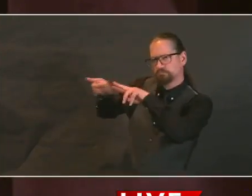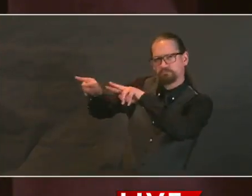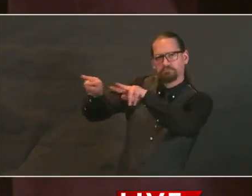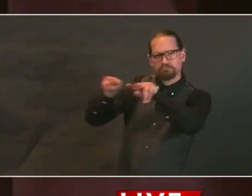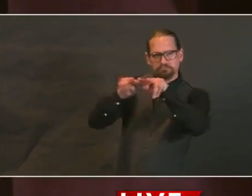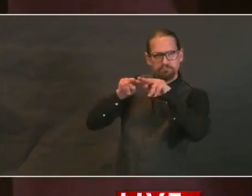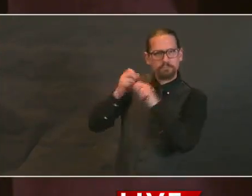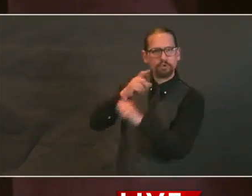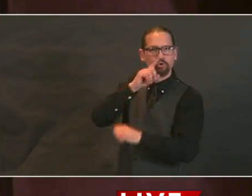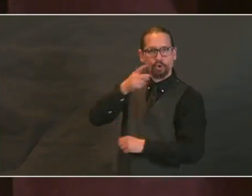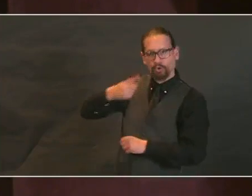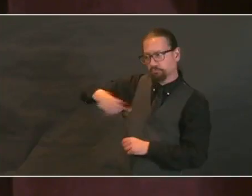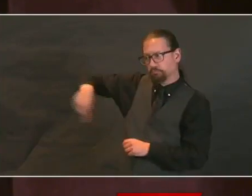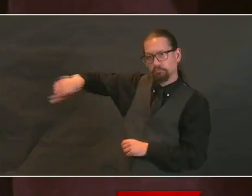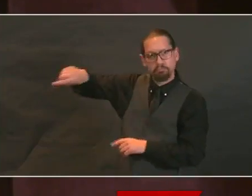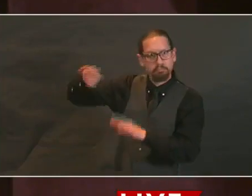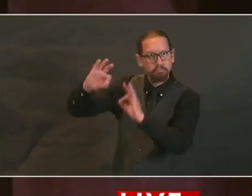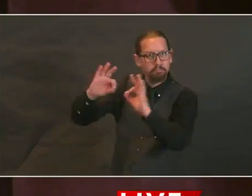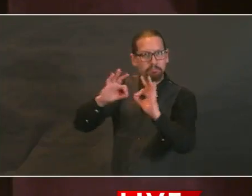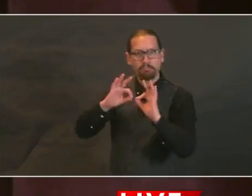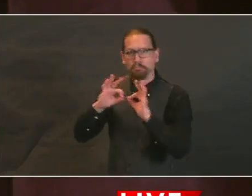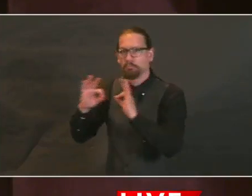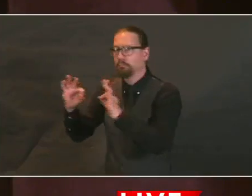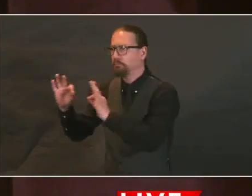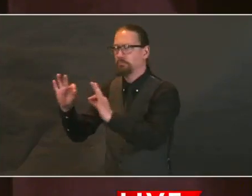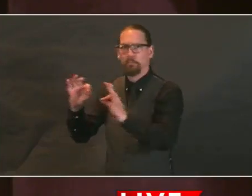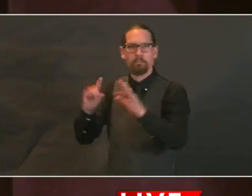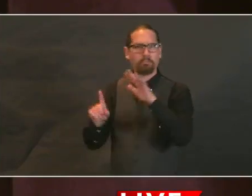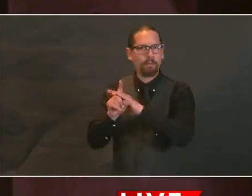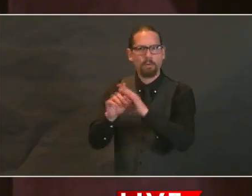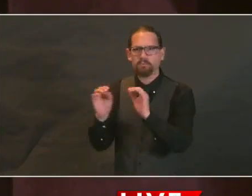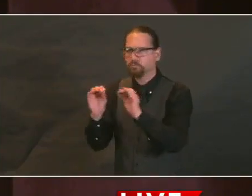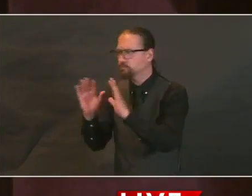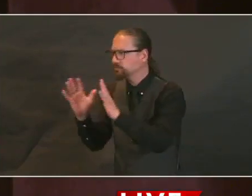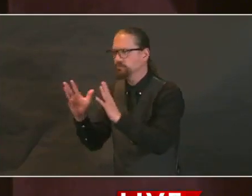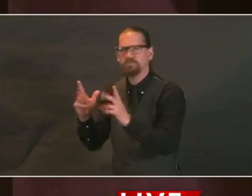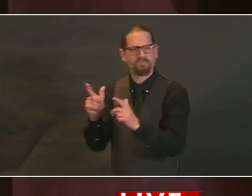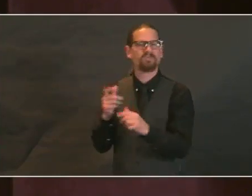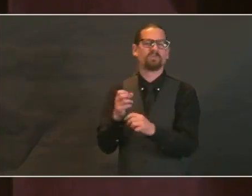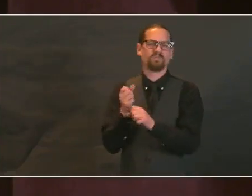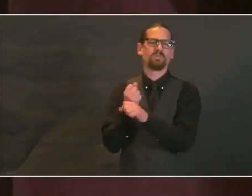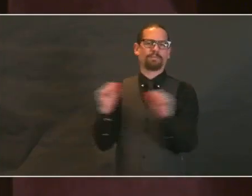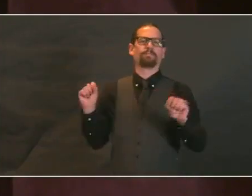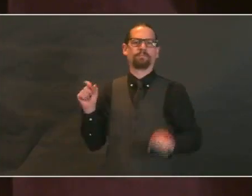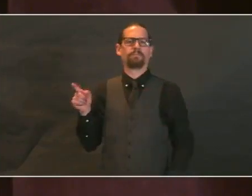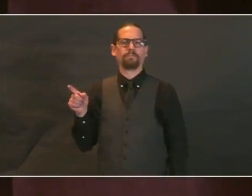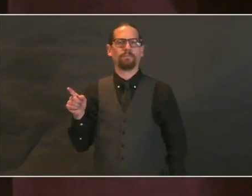ADULTS ACROSS THE U.S. OVER THE LAST 5 MONTHS. ON TOP OF